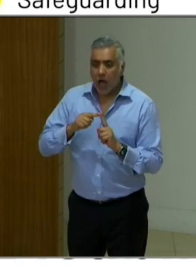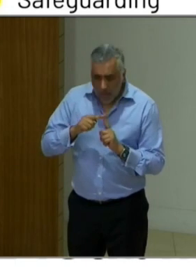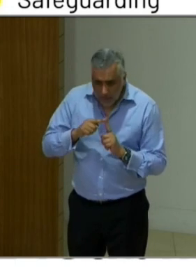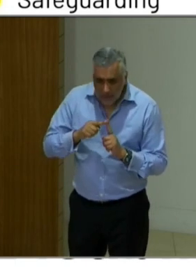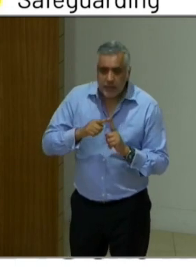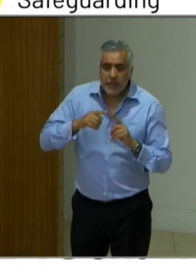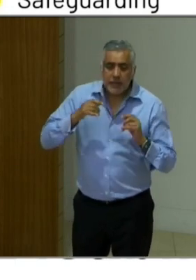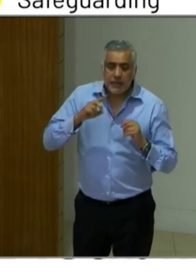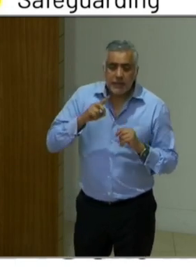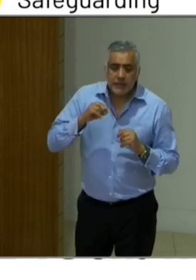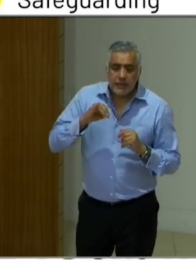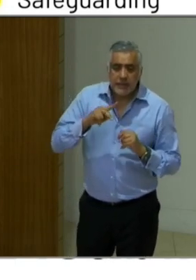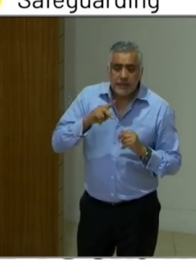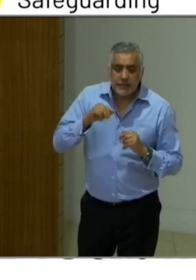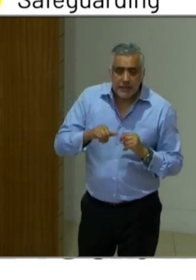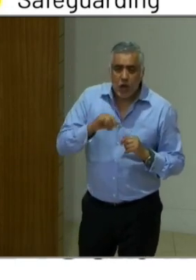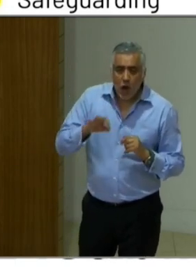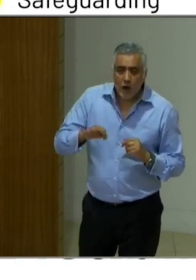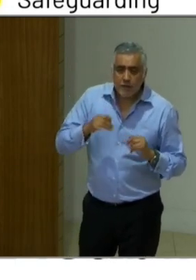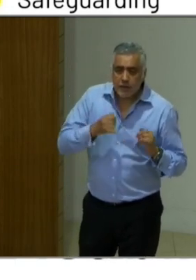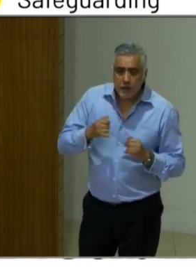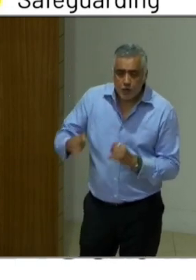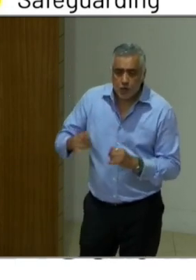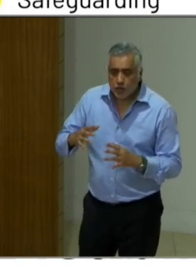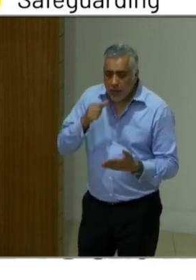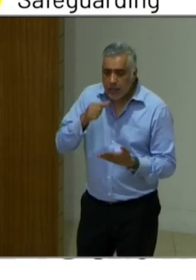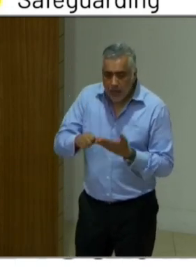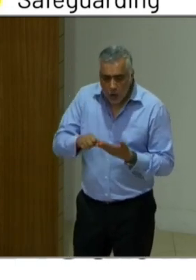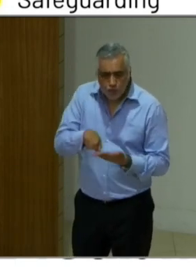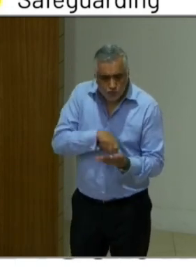by the Dicastery for the Doctrine of the Faith.